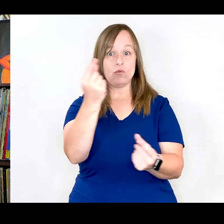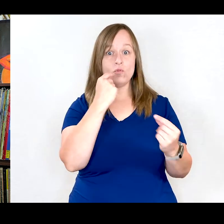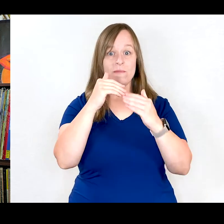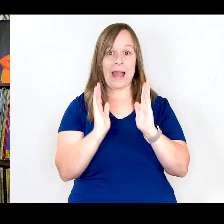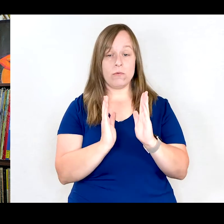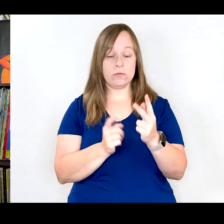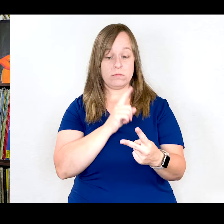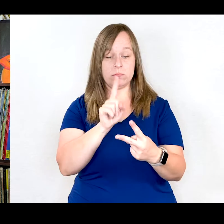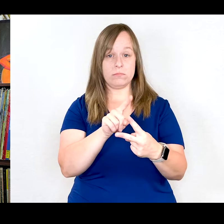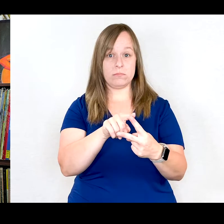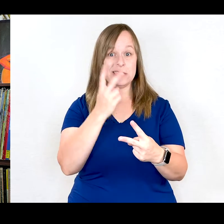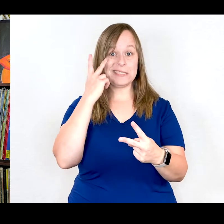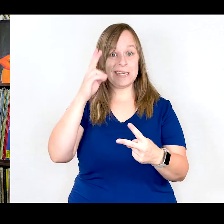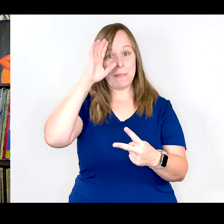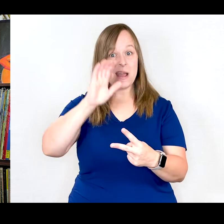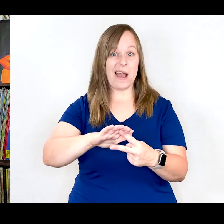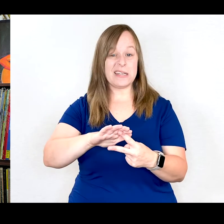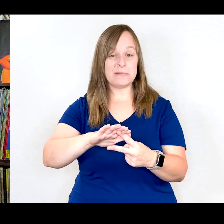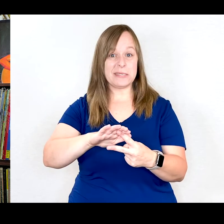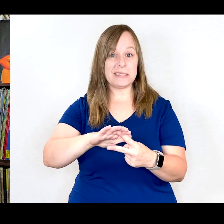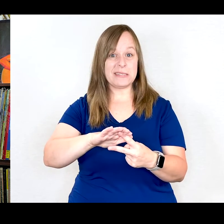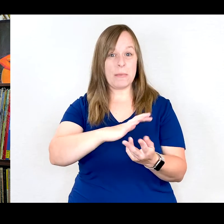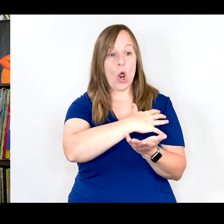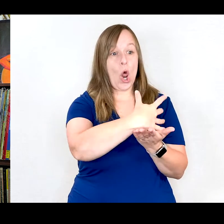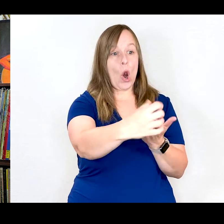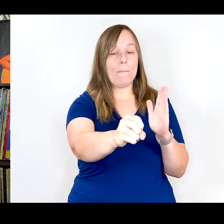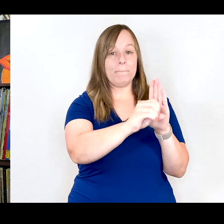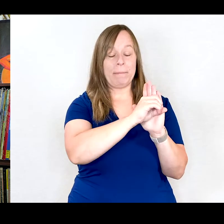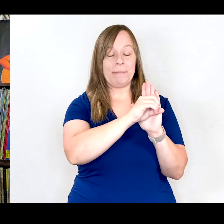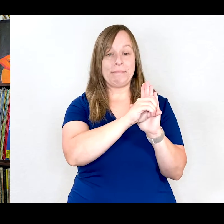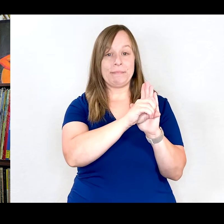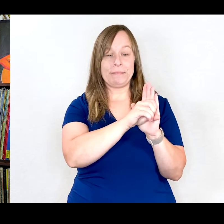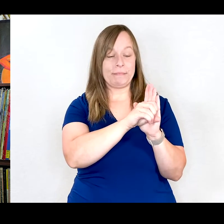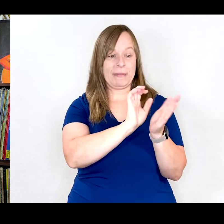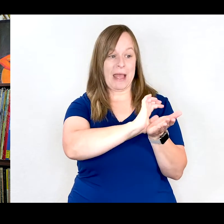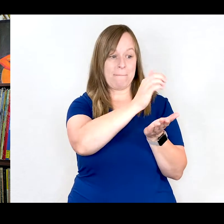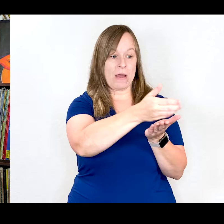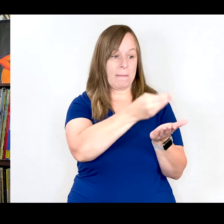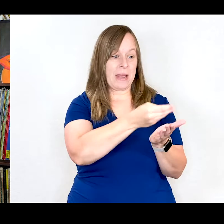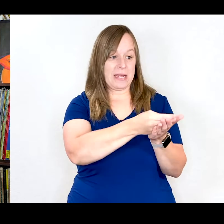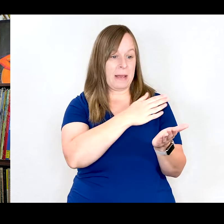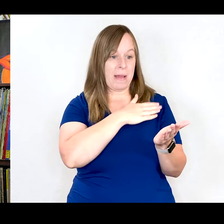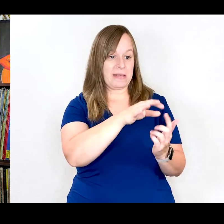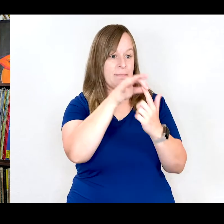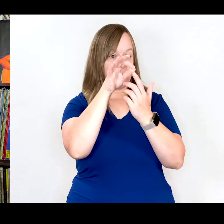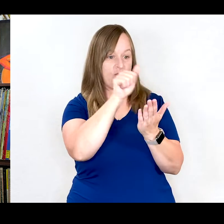I ever went out of this house where to see Eddie till I drained about whatever was in my--